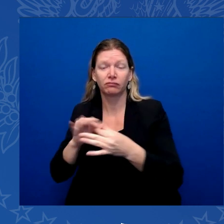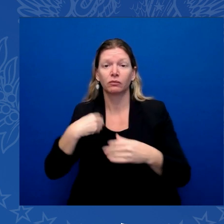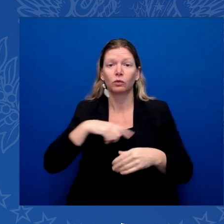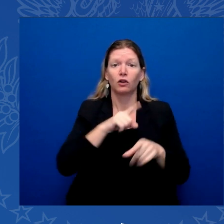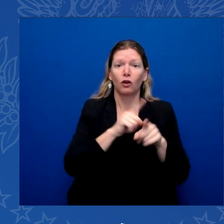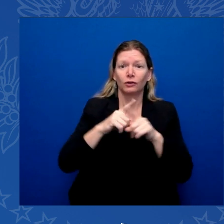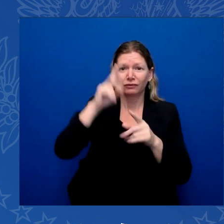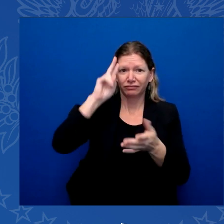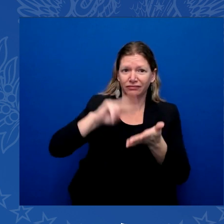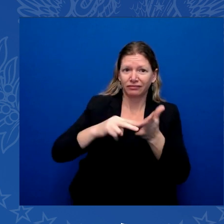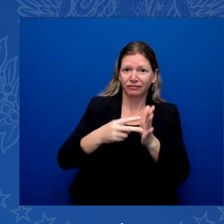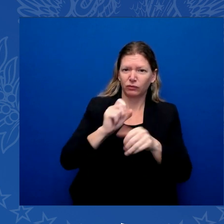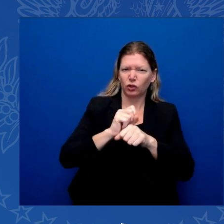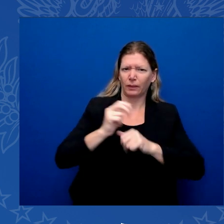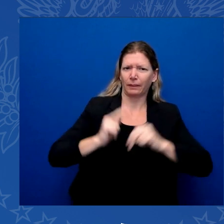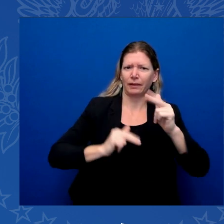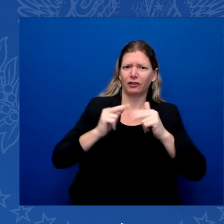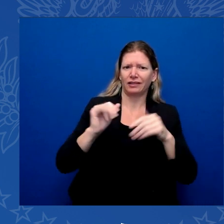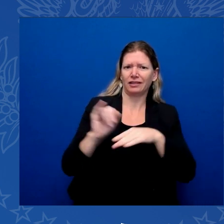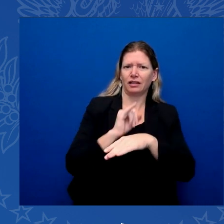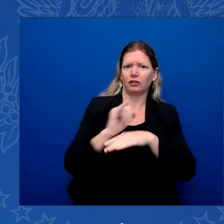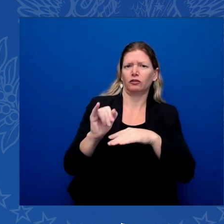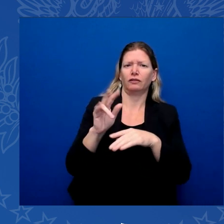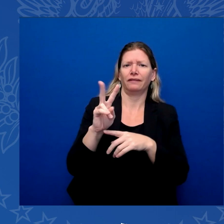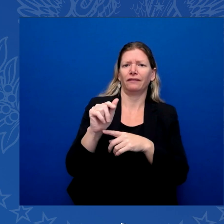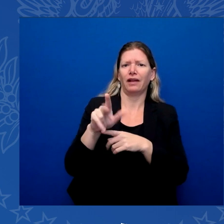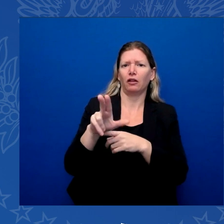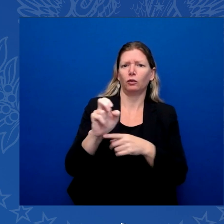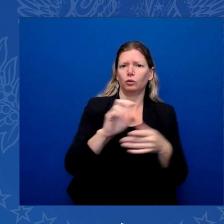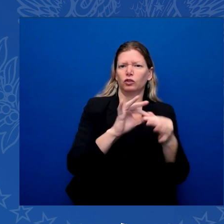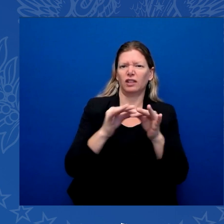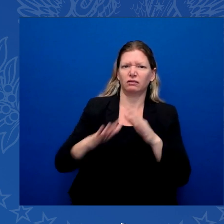under the Road Network Connectivity Improvement Plan